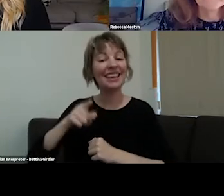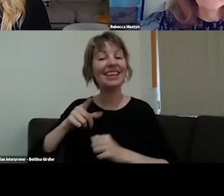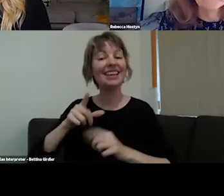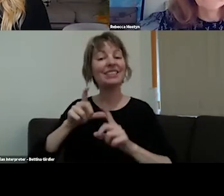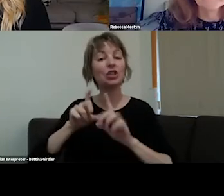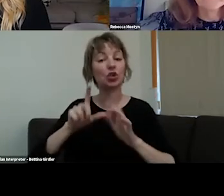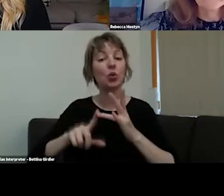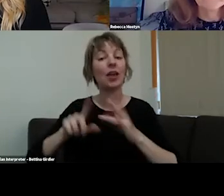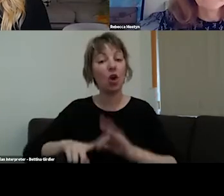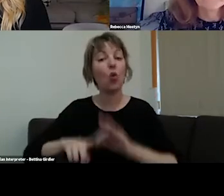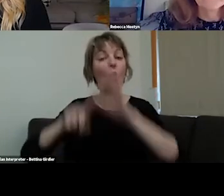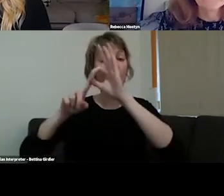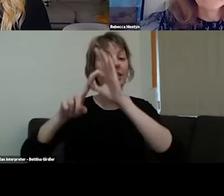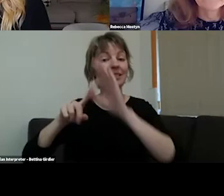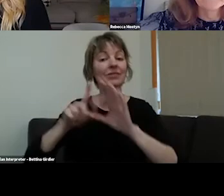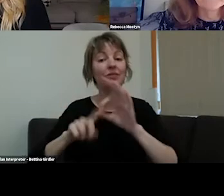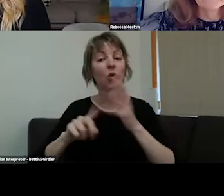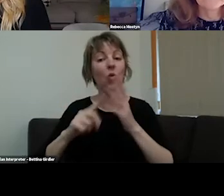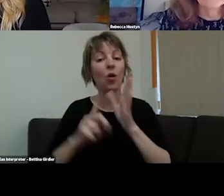and that's the ones where we've had - he's been looking